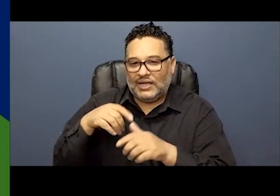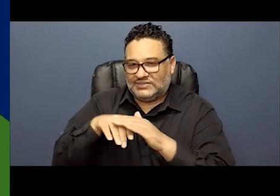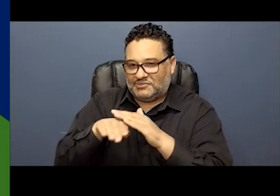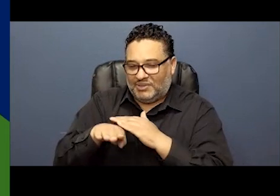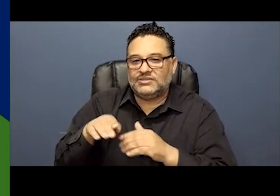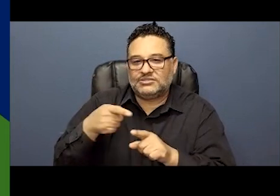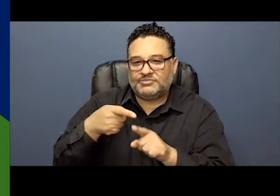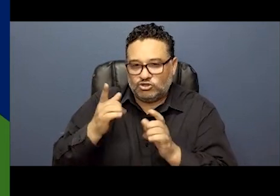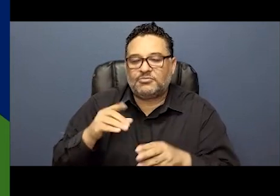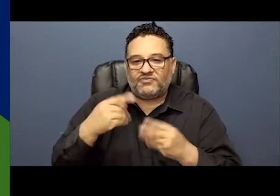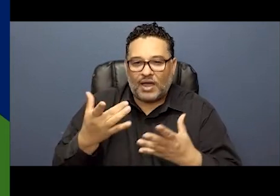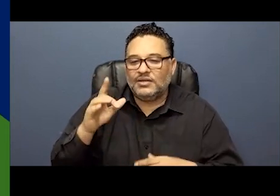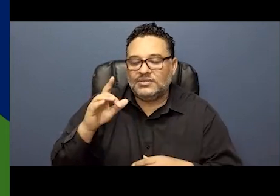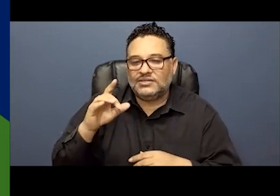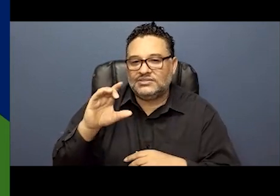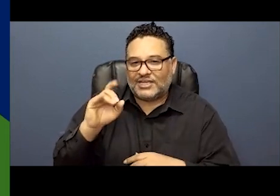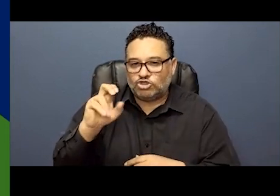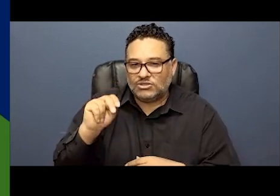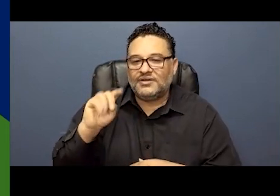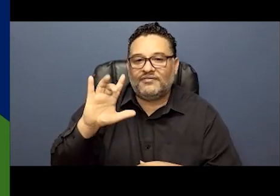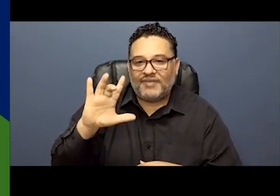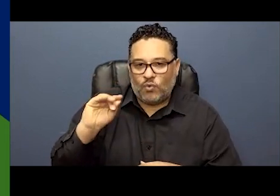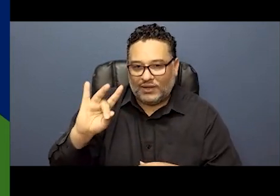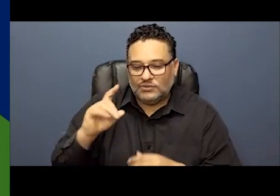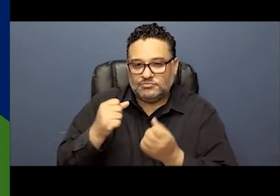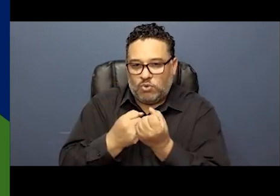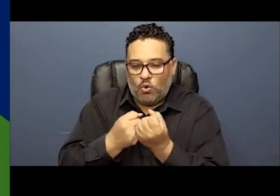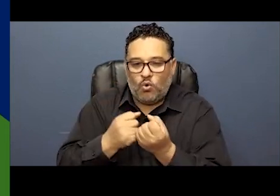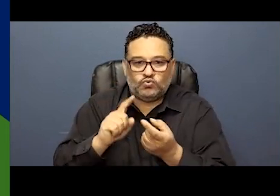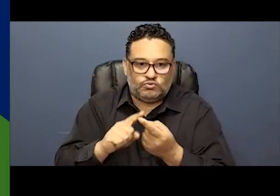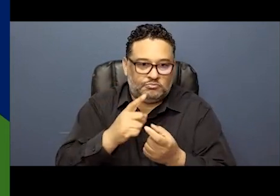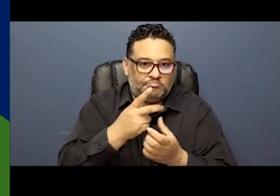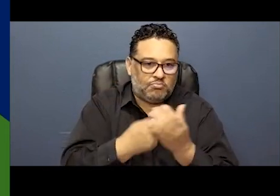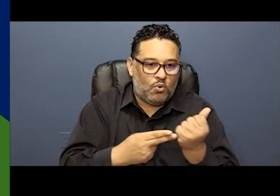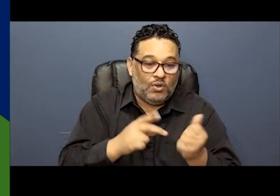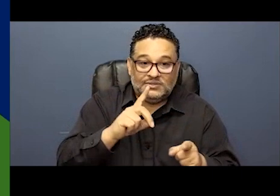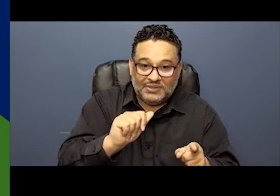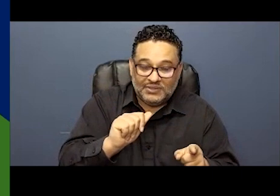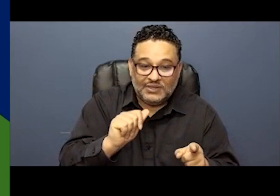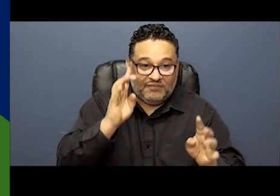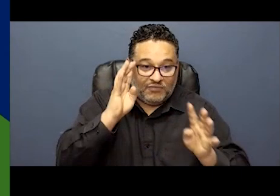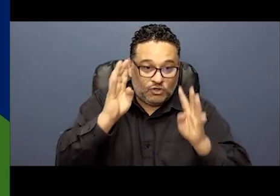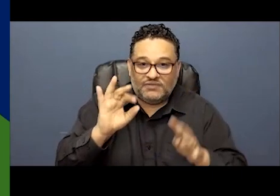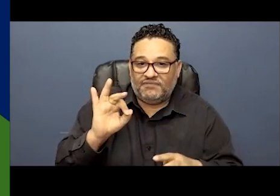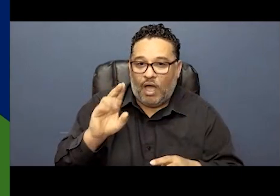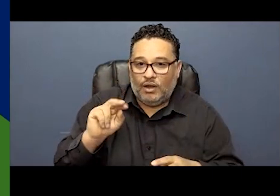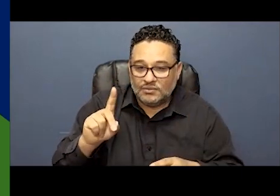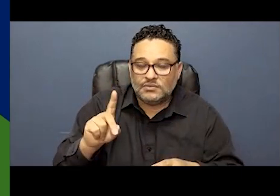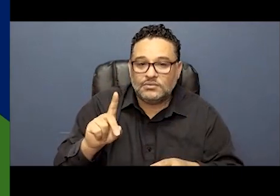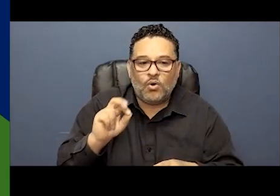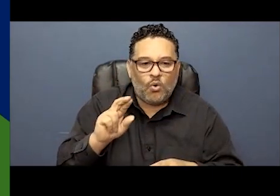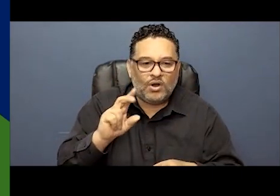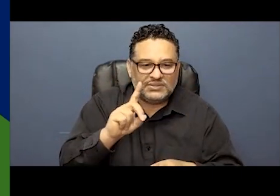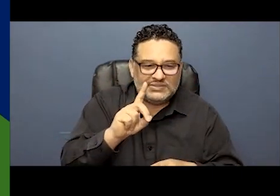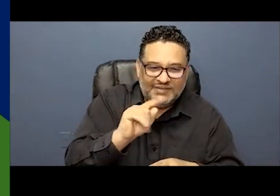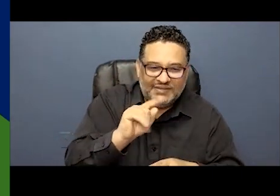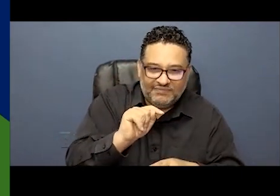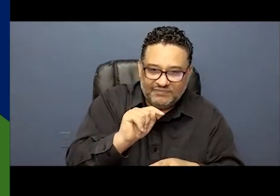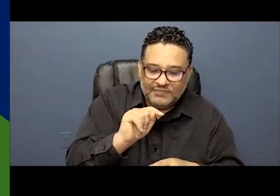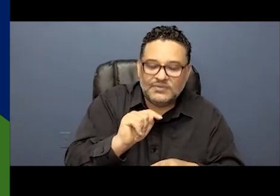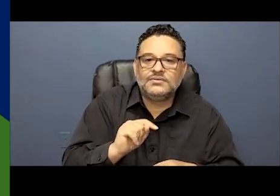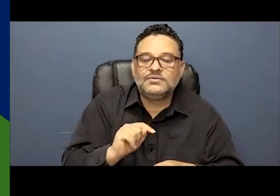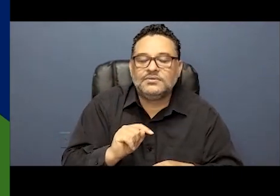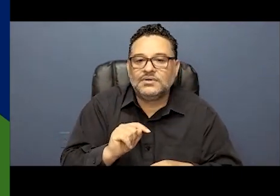Section 508 support to both the Disability Innovation Fund or DIF Technical Assistance,